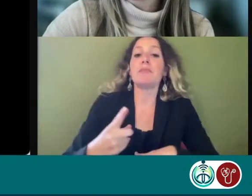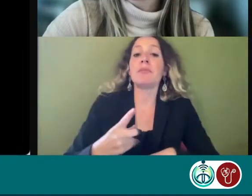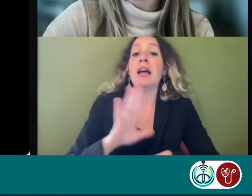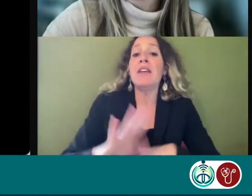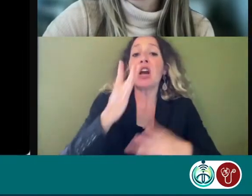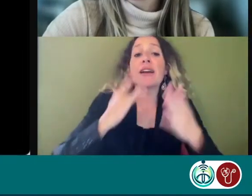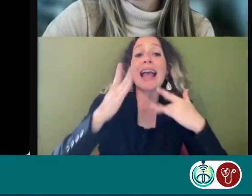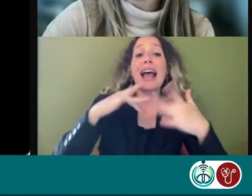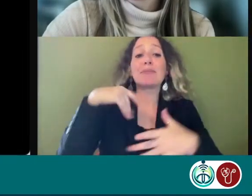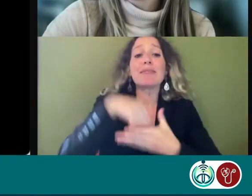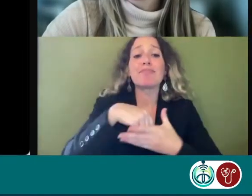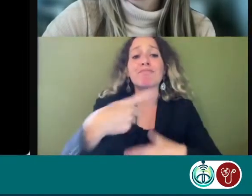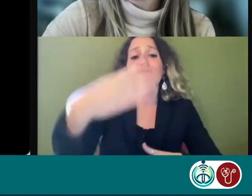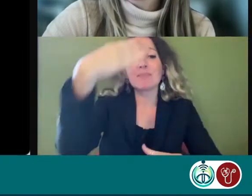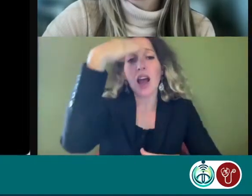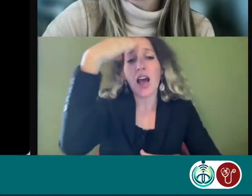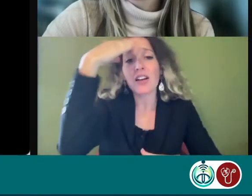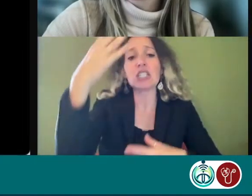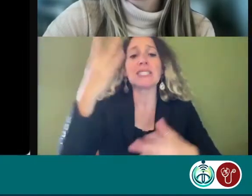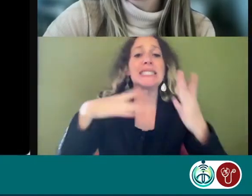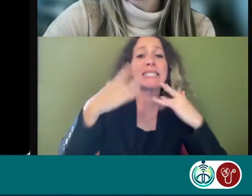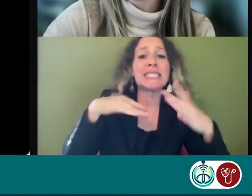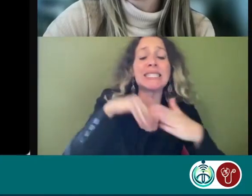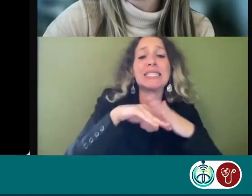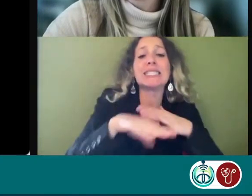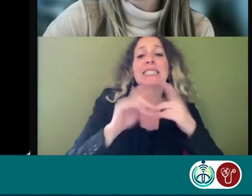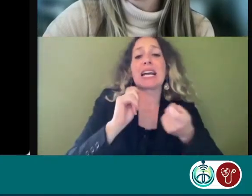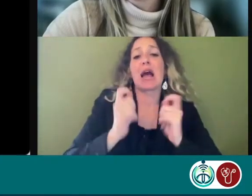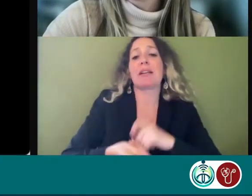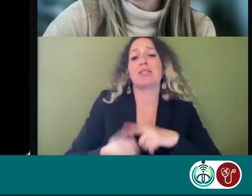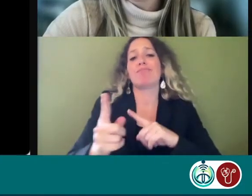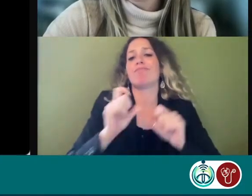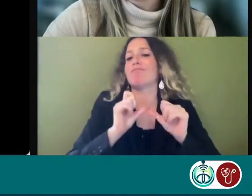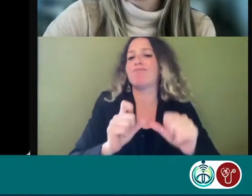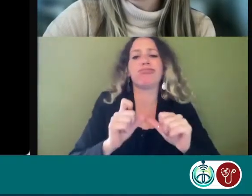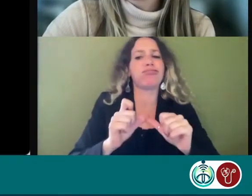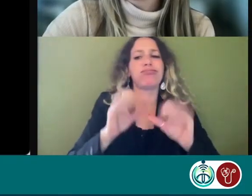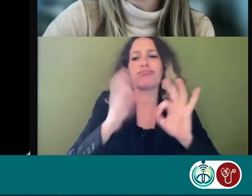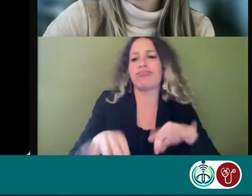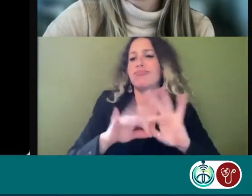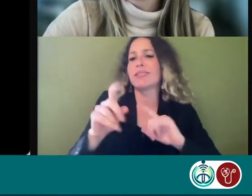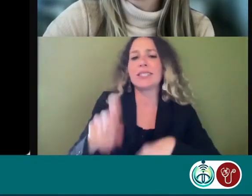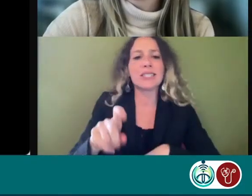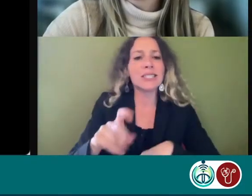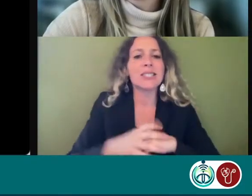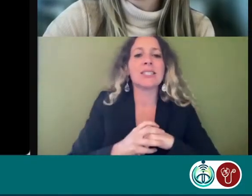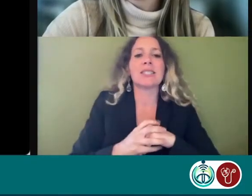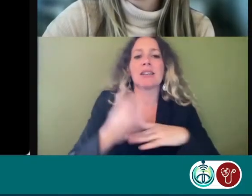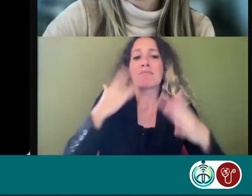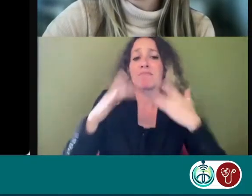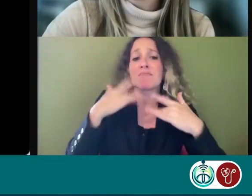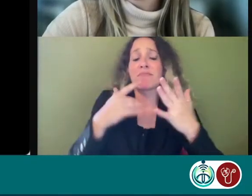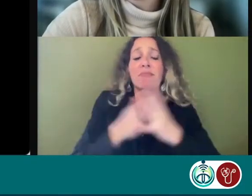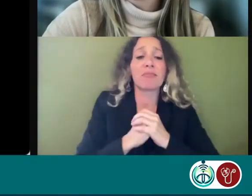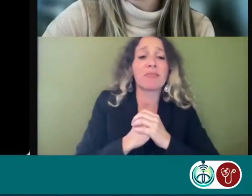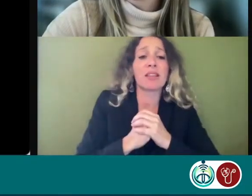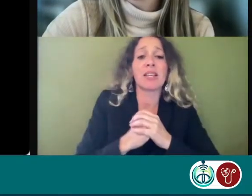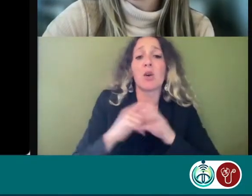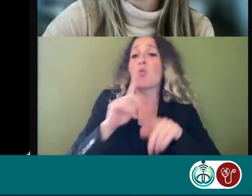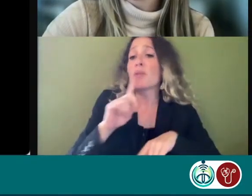of access to accommodations that still persist and remain really critical needs. And there are gaps and accommodations that are really necessary for telehealth.